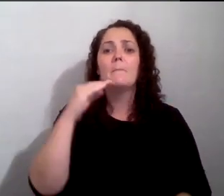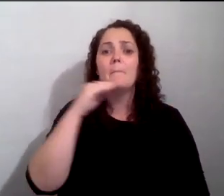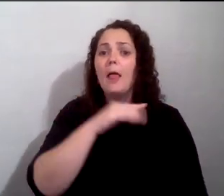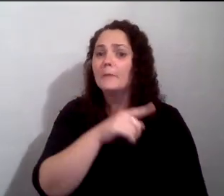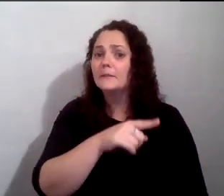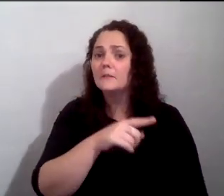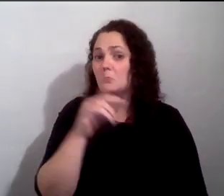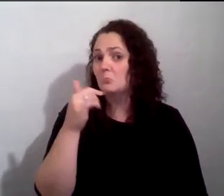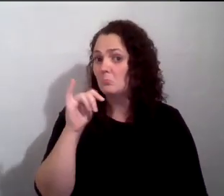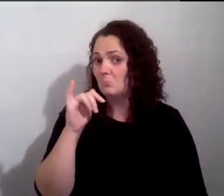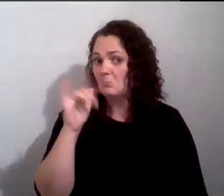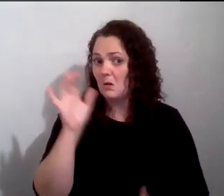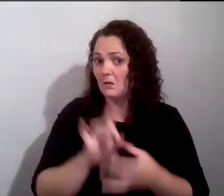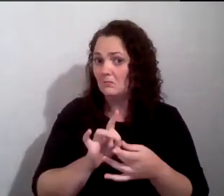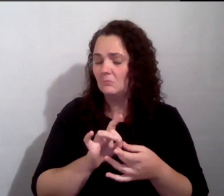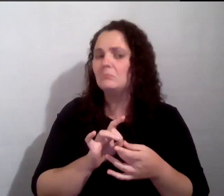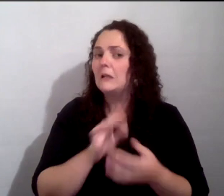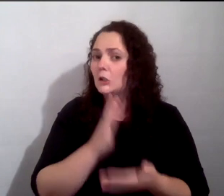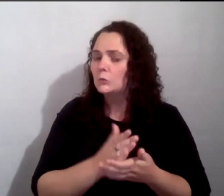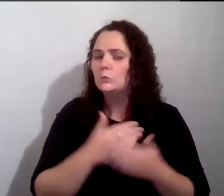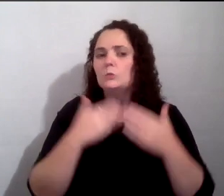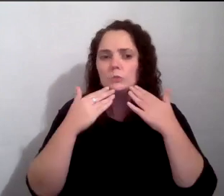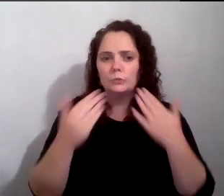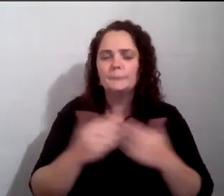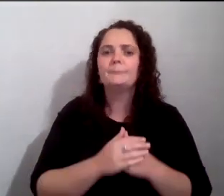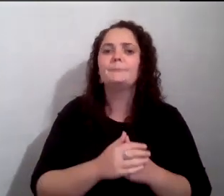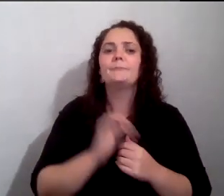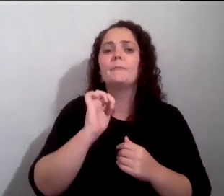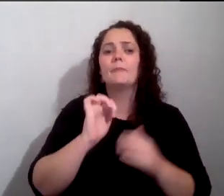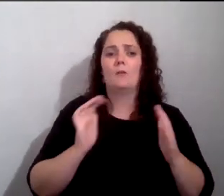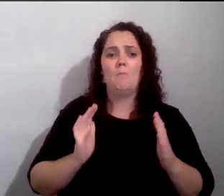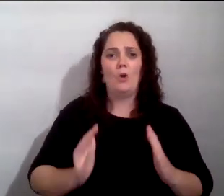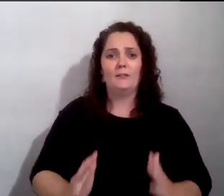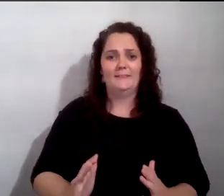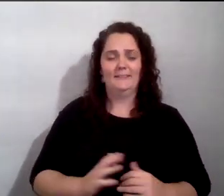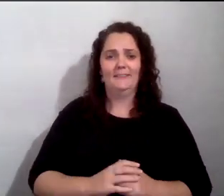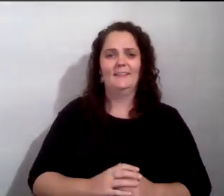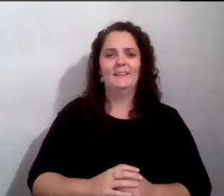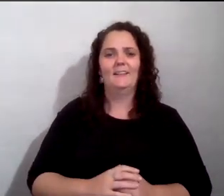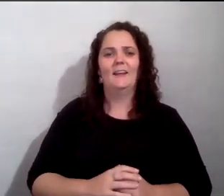don't know for sure. The body, as we can see here, as a subject becomes